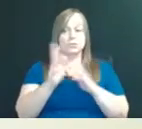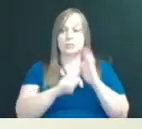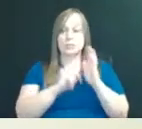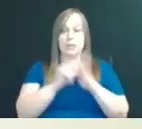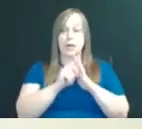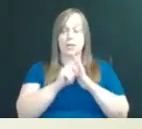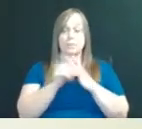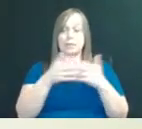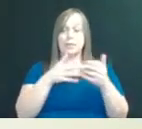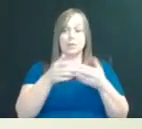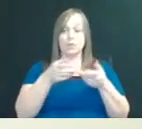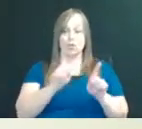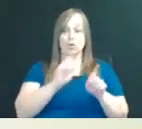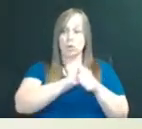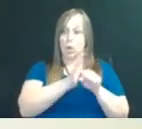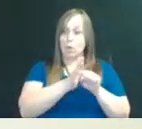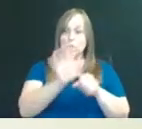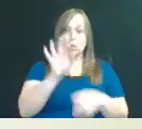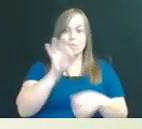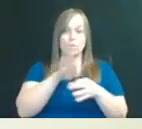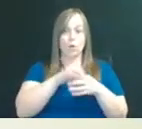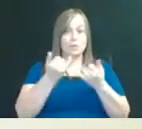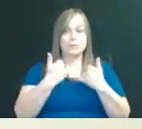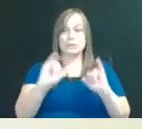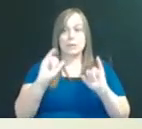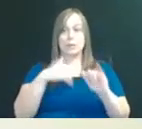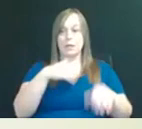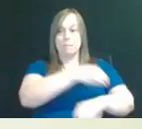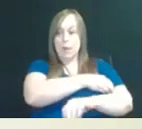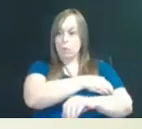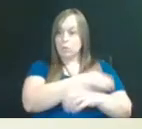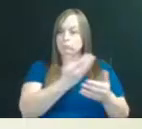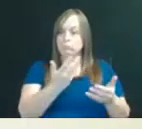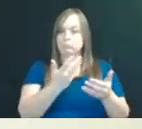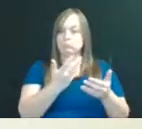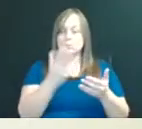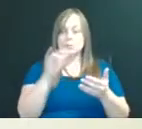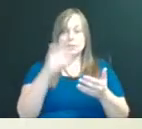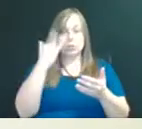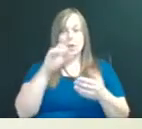Even during COVID your vote still has power. This is why Disability Rights, New York